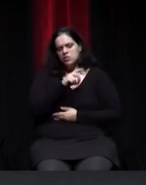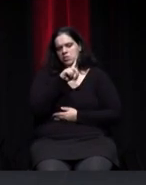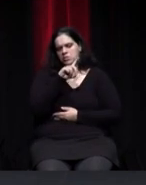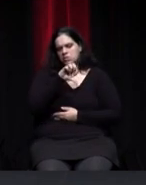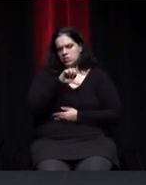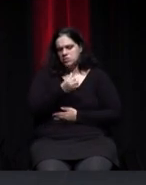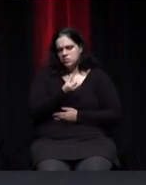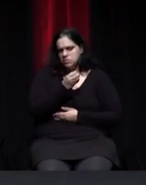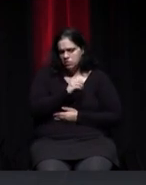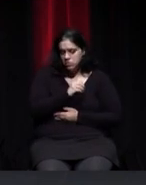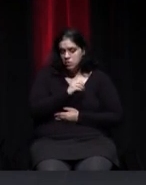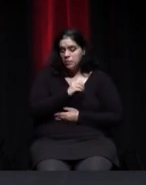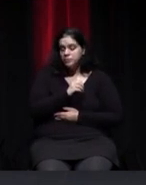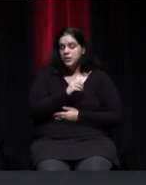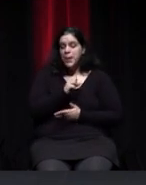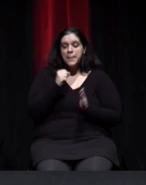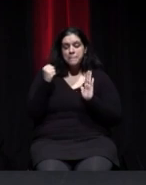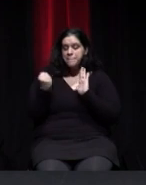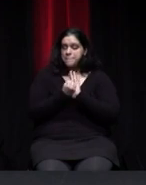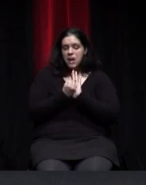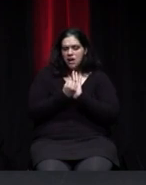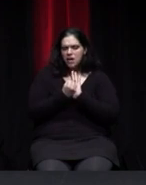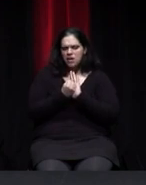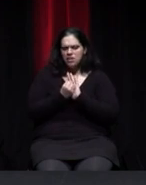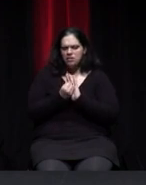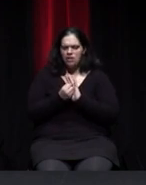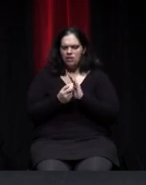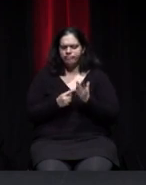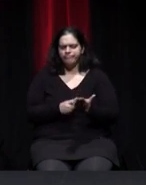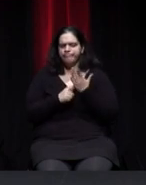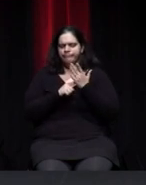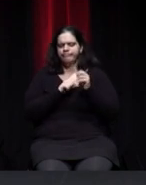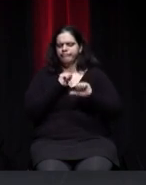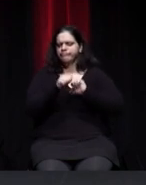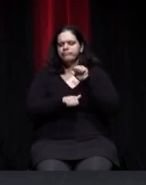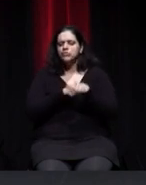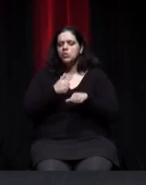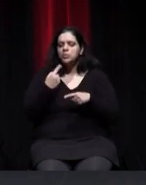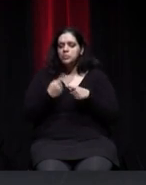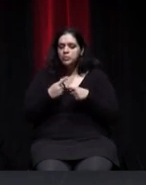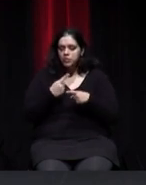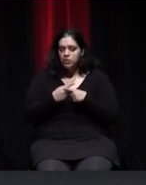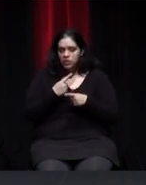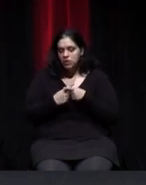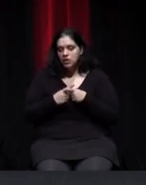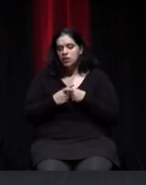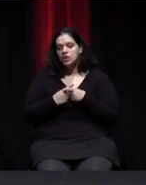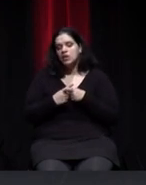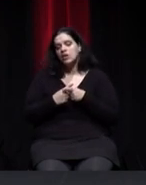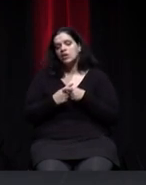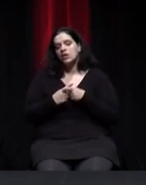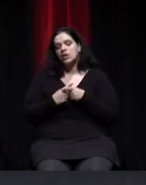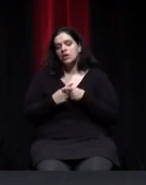One of the marks of this transformation is starting putting an end to a certain authorial journalism